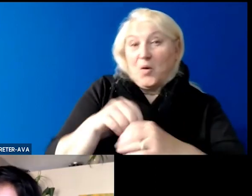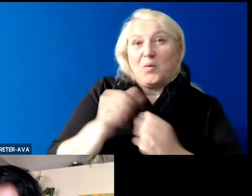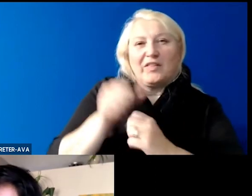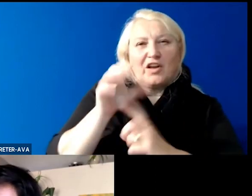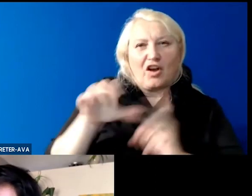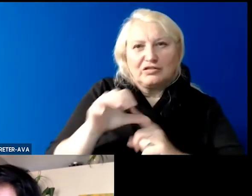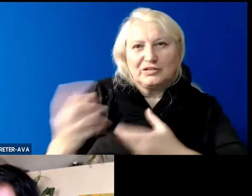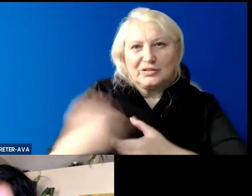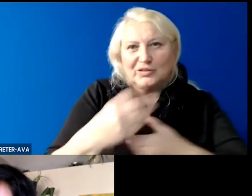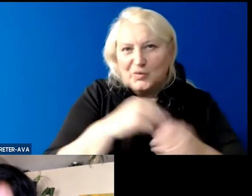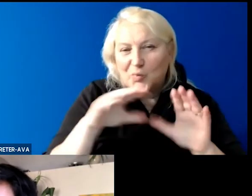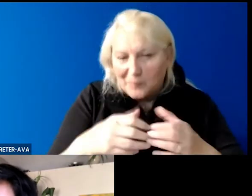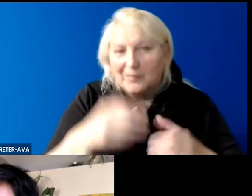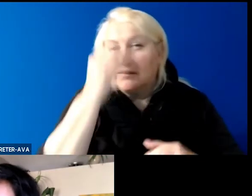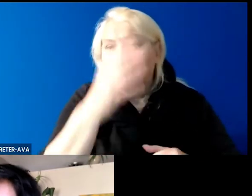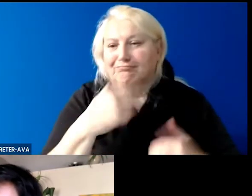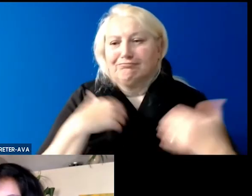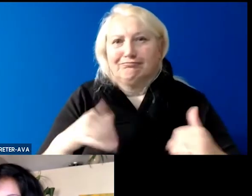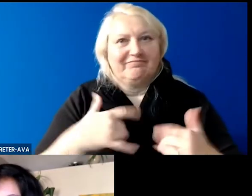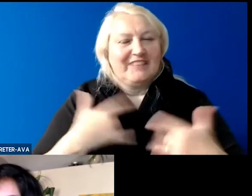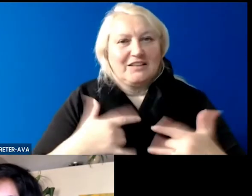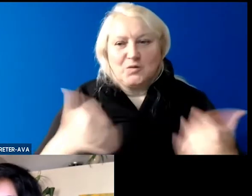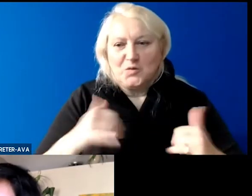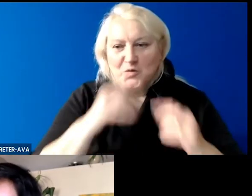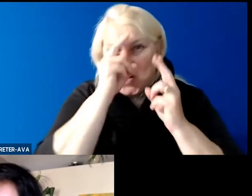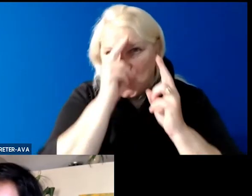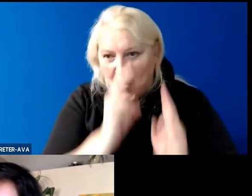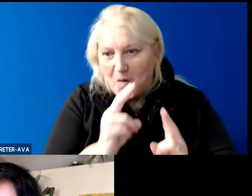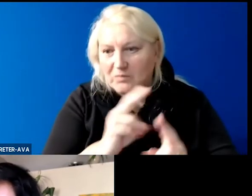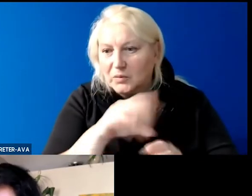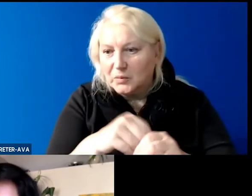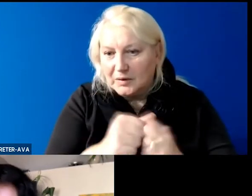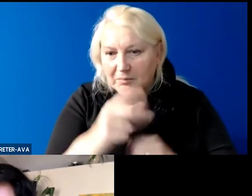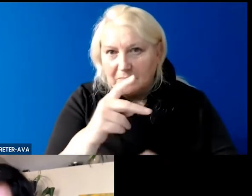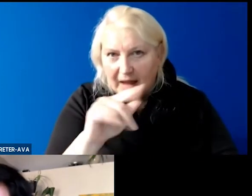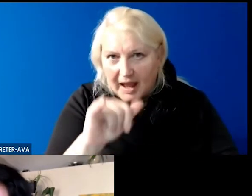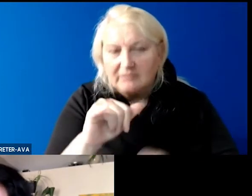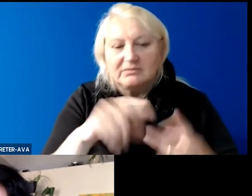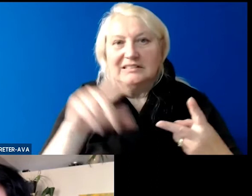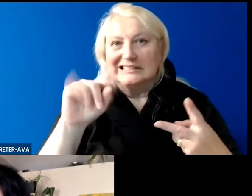very grateful to be part of working with Patti and Taylor and the rest of CADA.